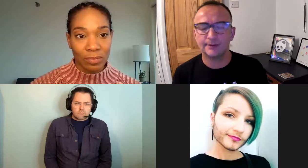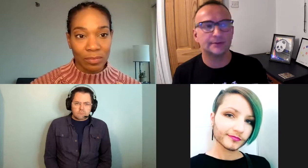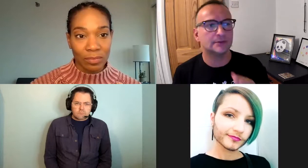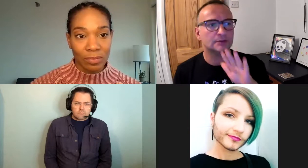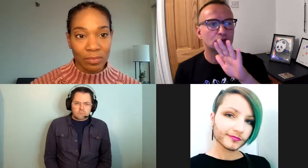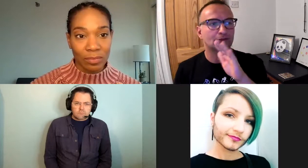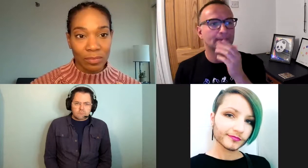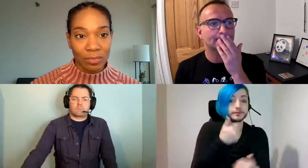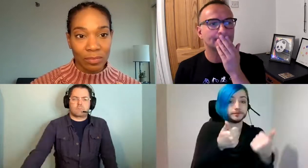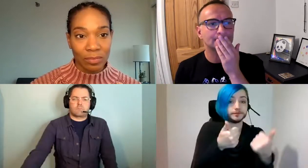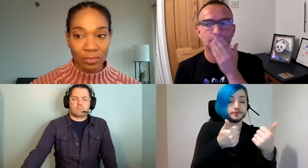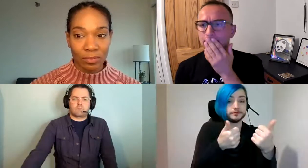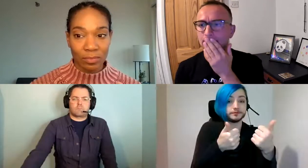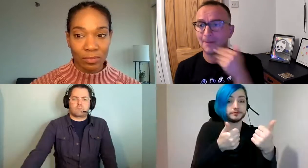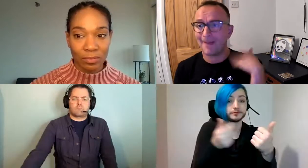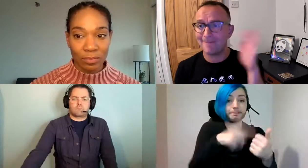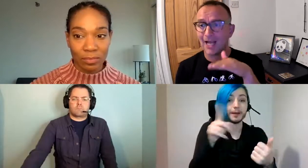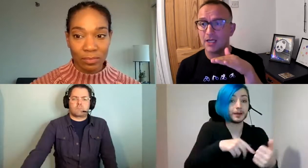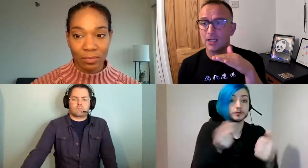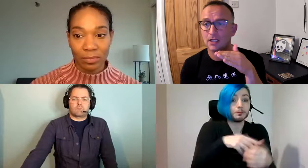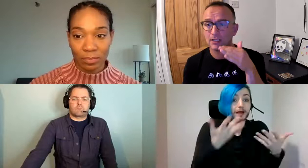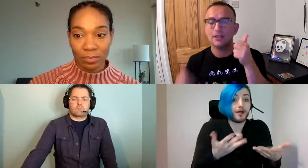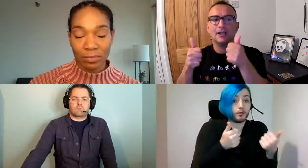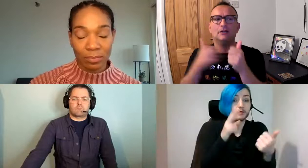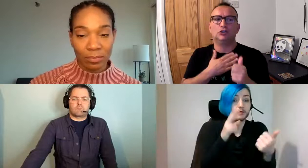there was a problem with_the tech.